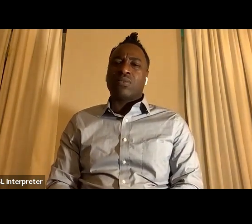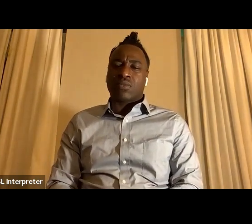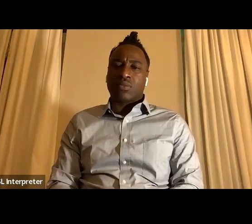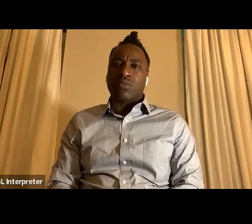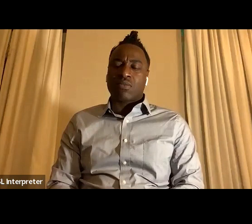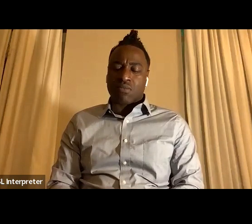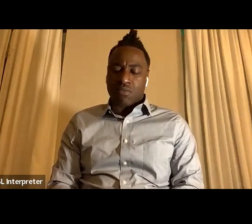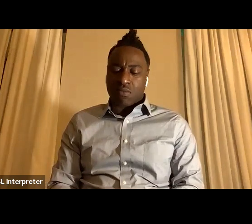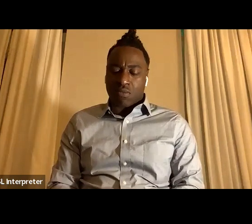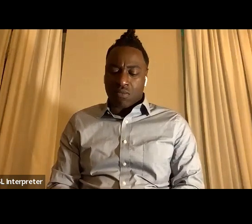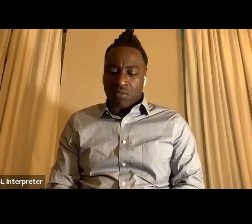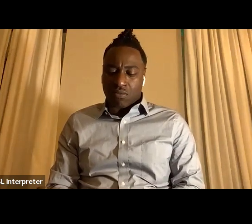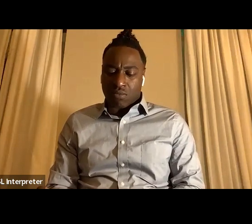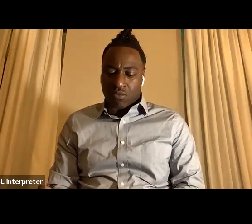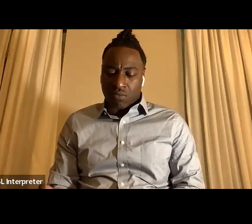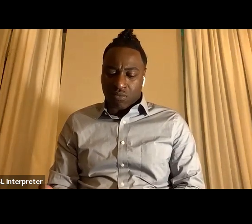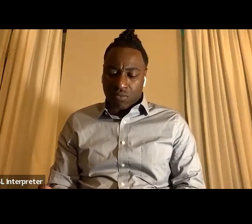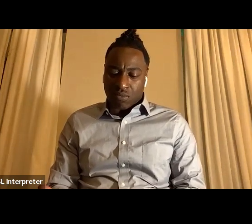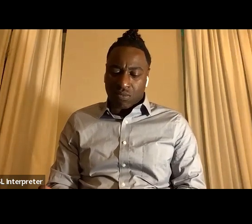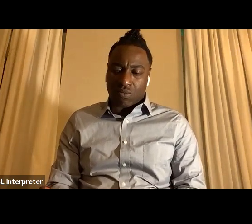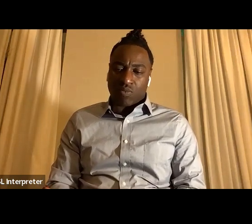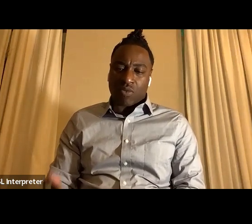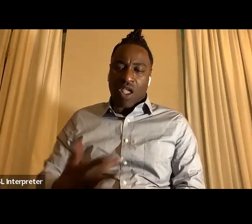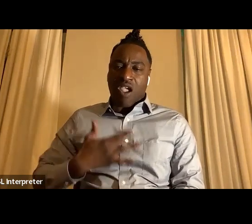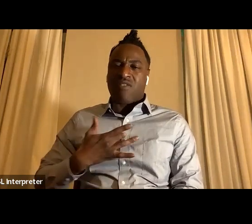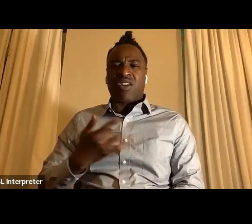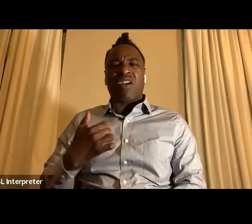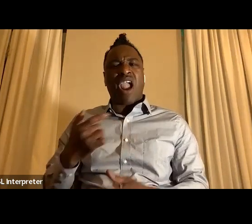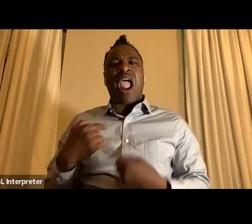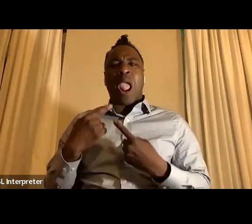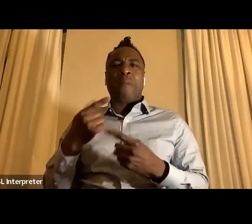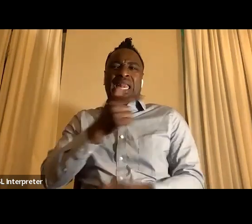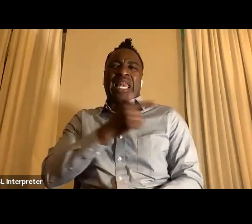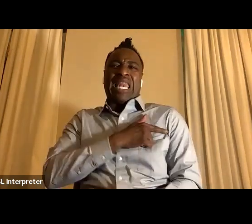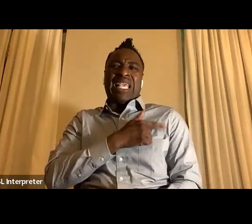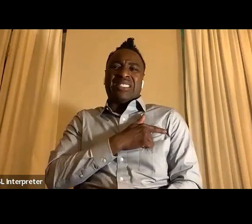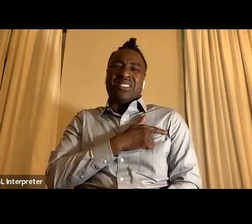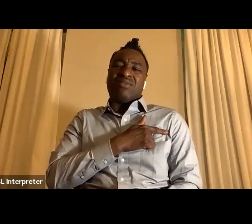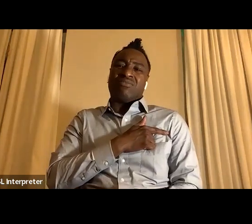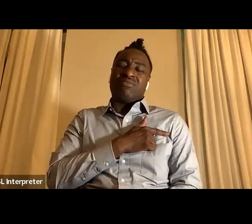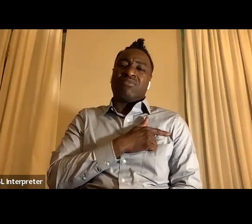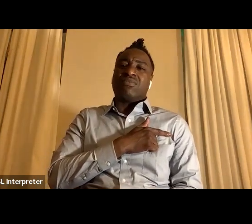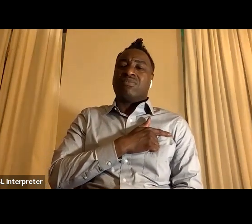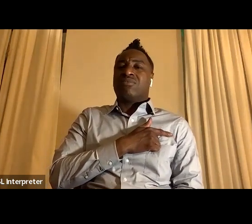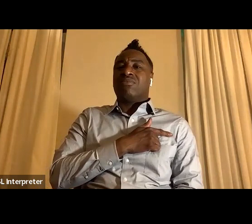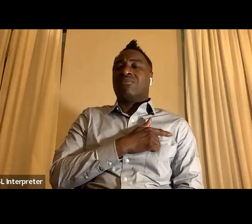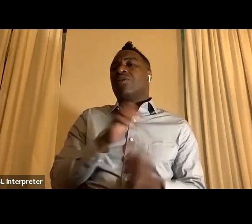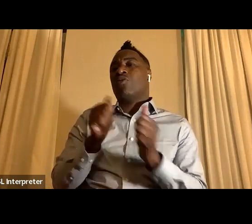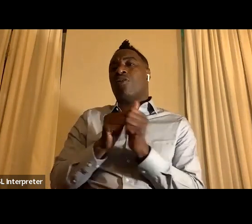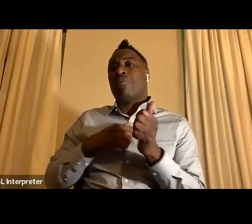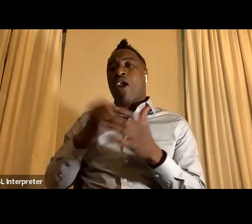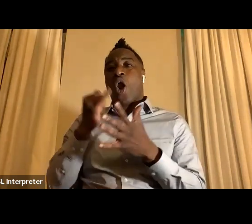been kind of lazy with it, if that makes sense. But I want to be, you know, you have to force yourself back into it